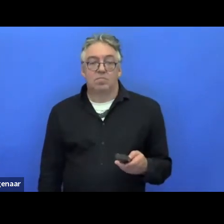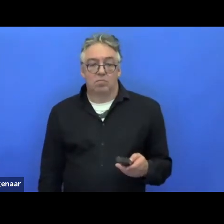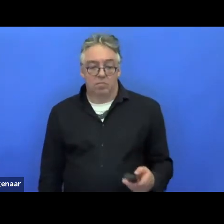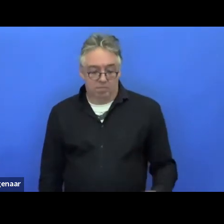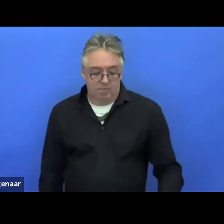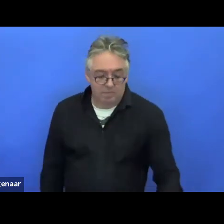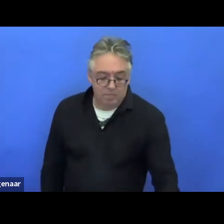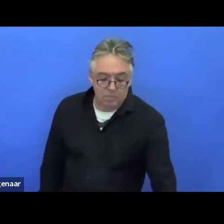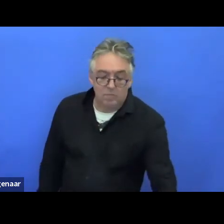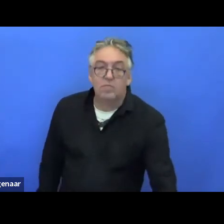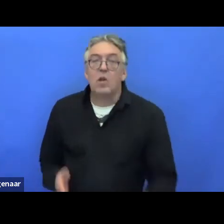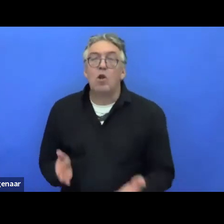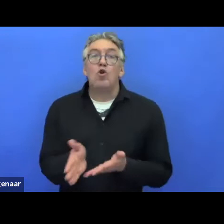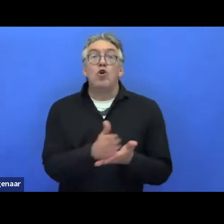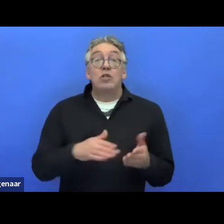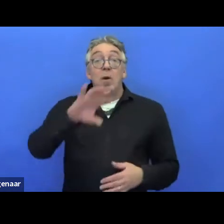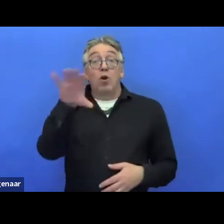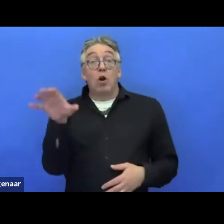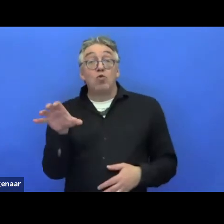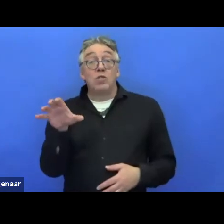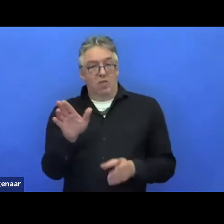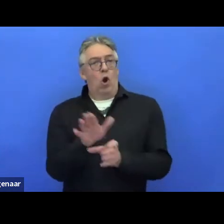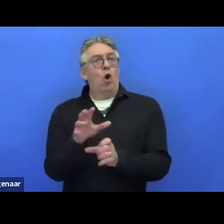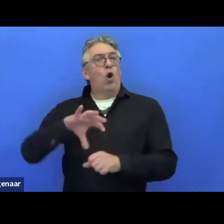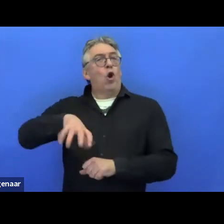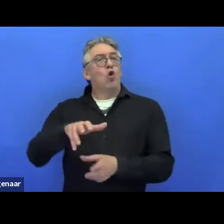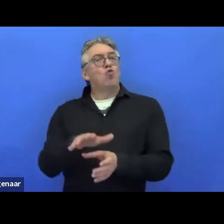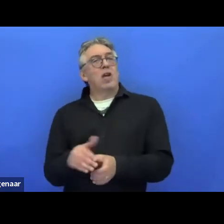and we are present almost everywhere in the European Union Member States